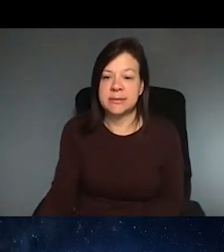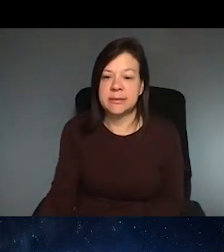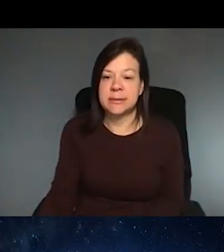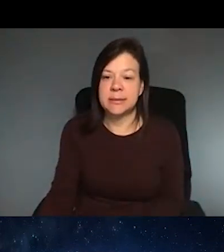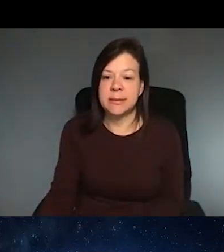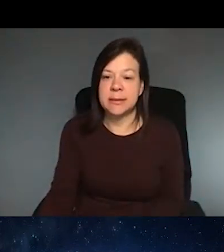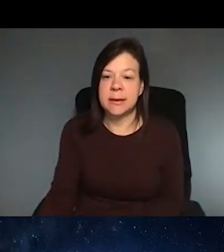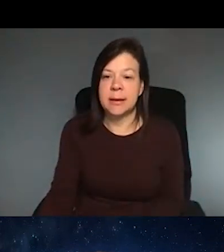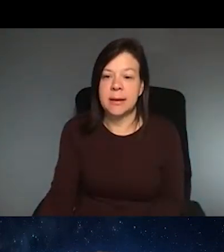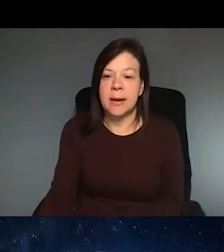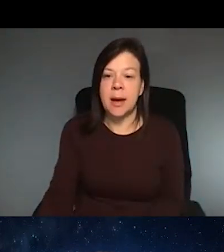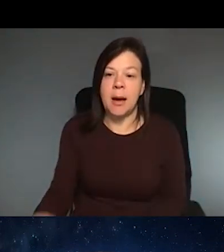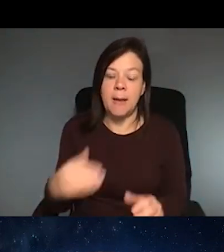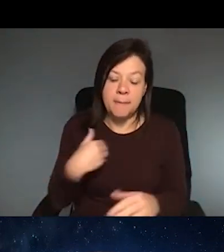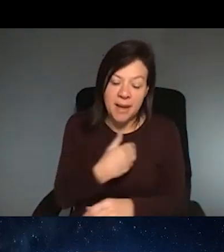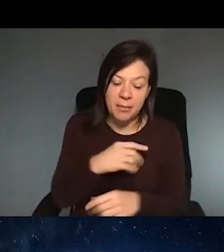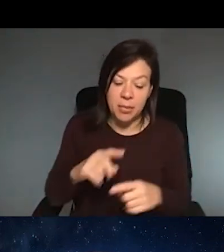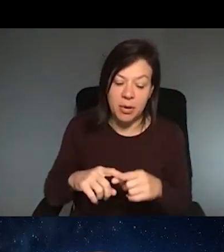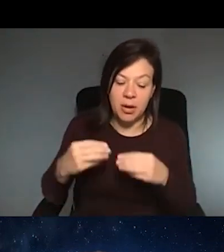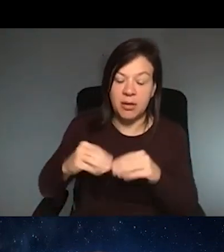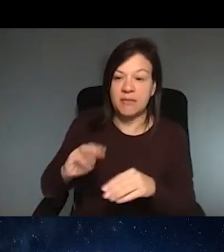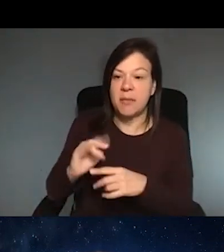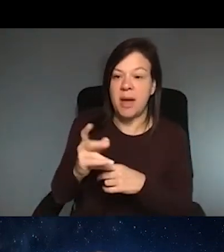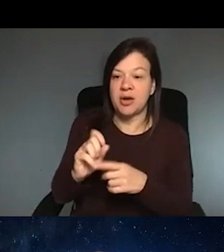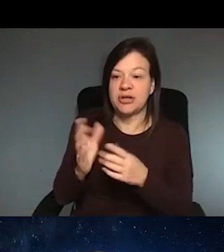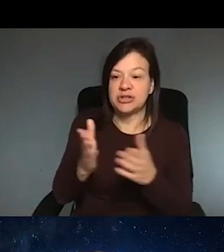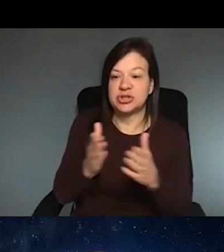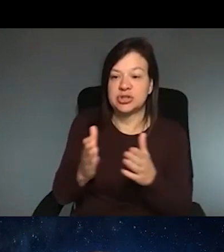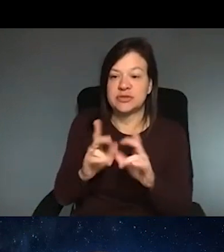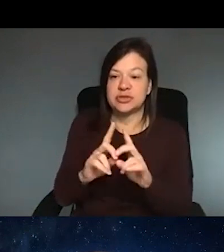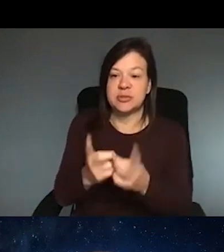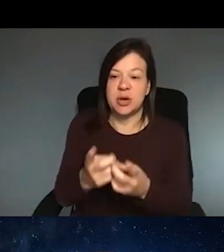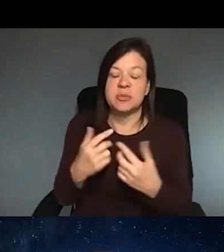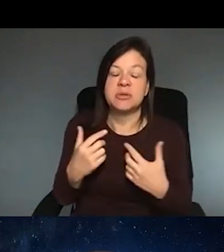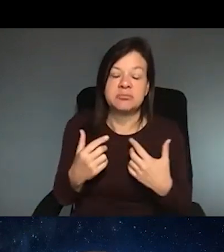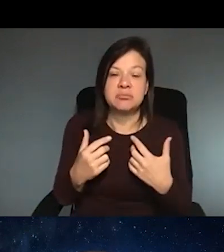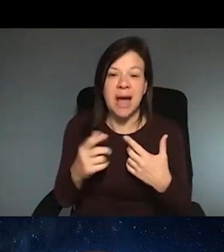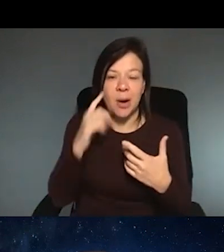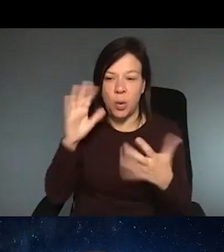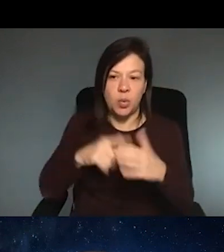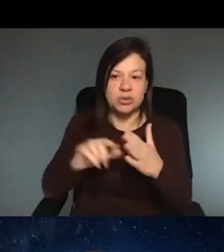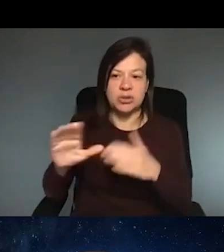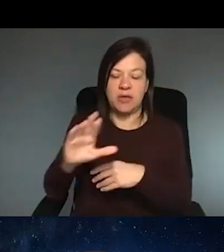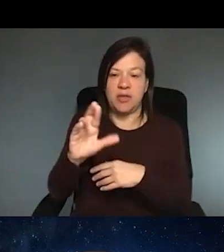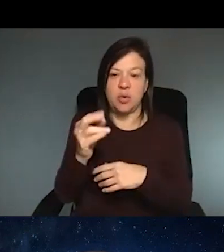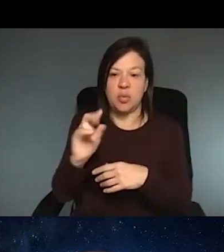I DON'T REALLY KNOW WHAT IS ON THEIR ROADMAP. SO YOU SHOULD TAKE THAT WITH A GRAIN OF SALT.